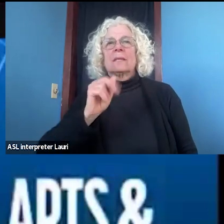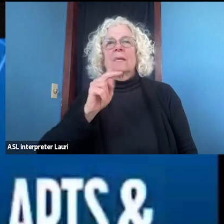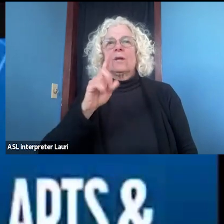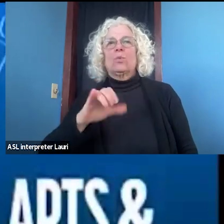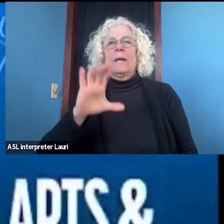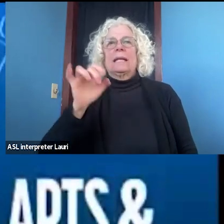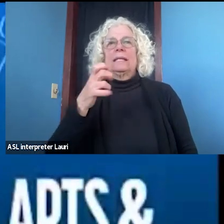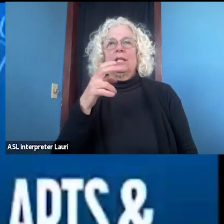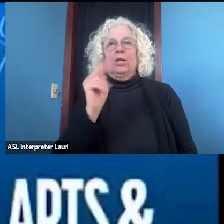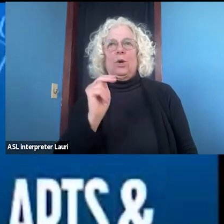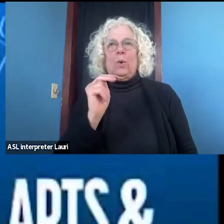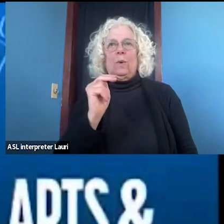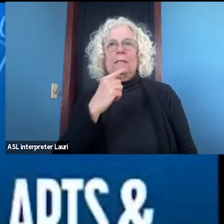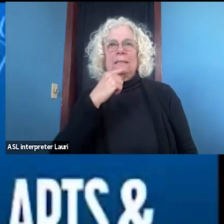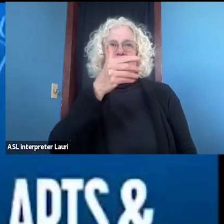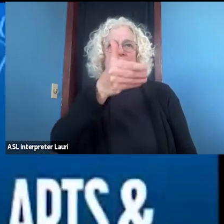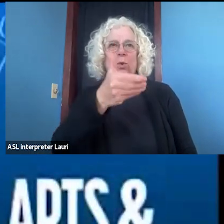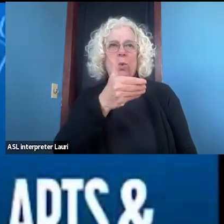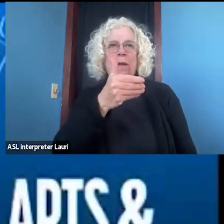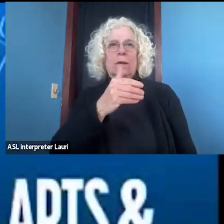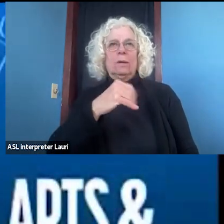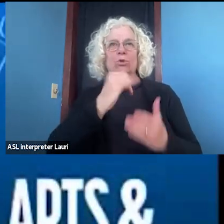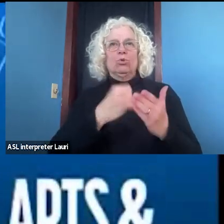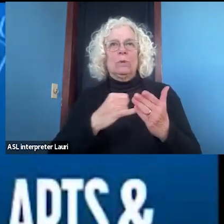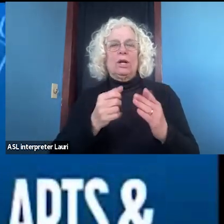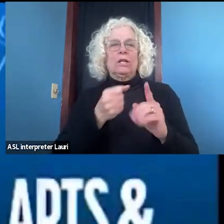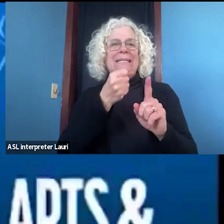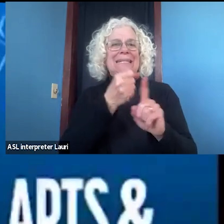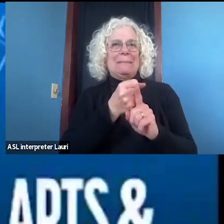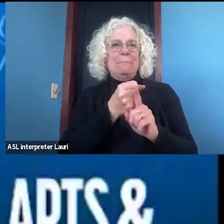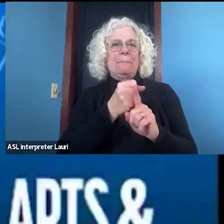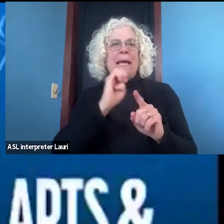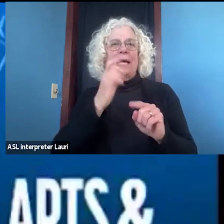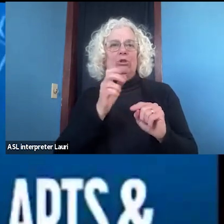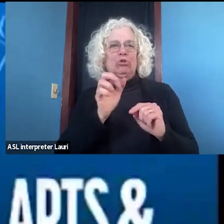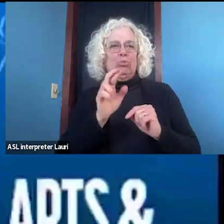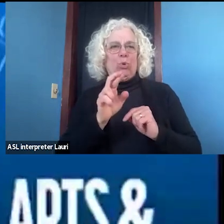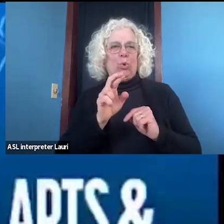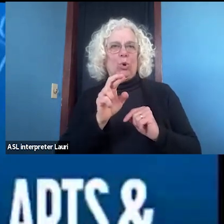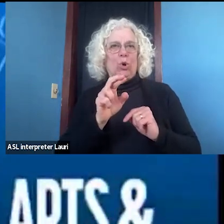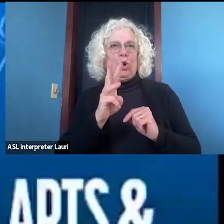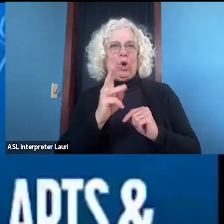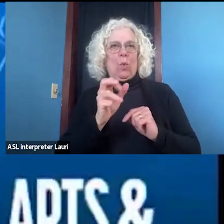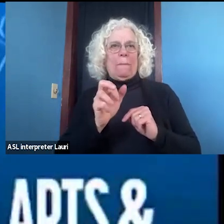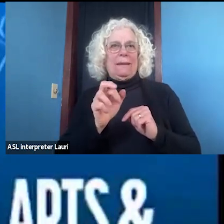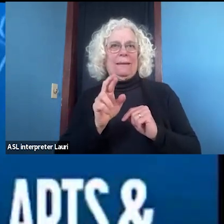And welcome to our Arts Impact Explorer webinar. And I'm so excited that you're here with us today.